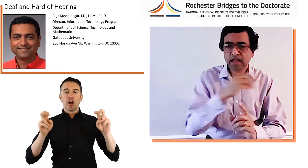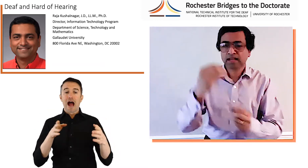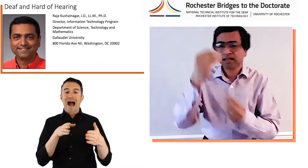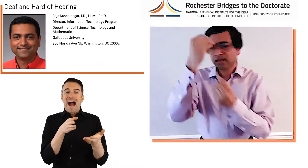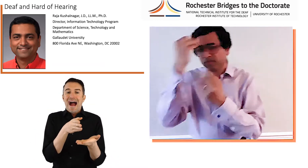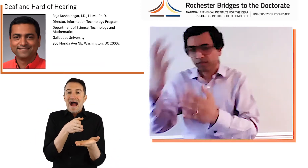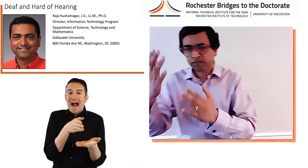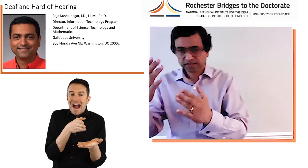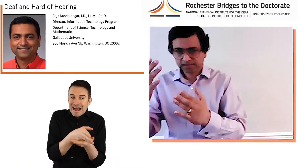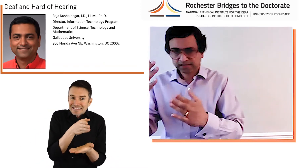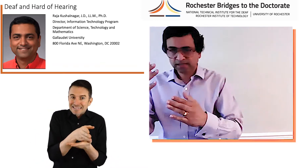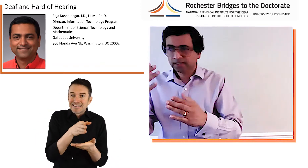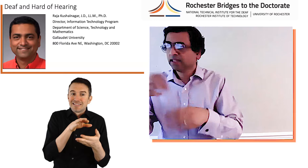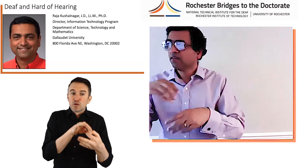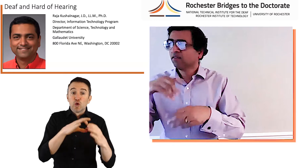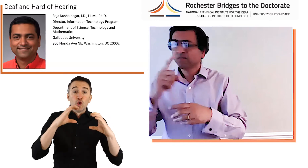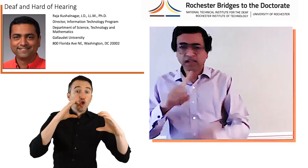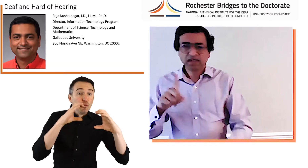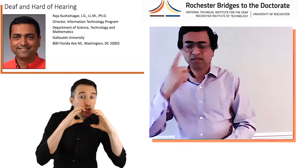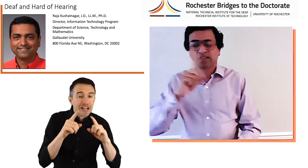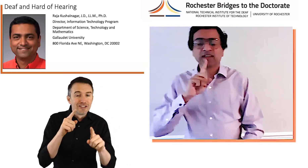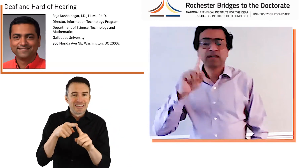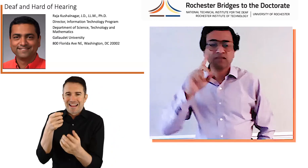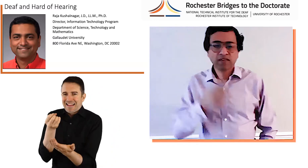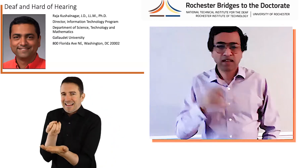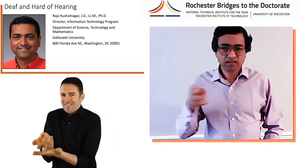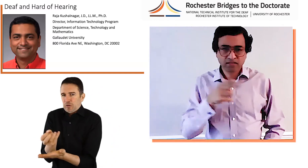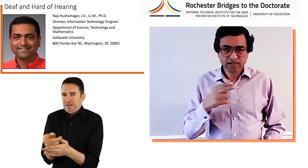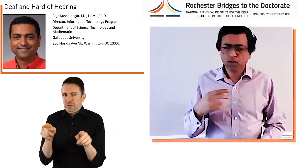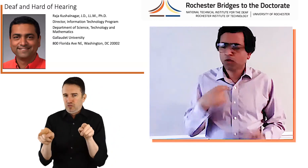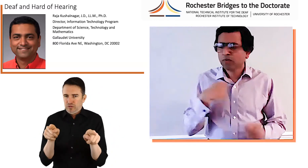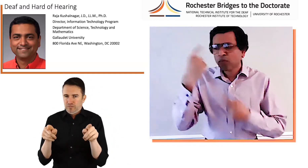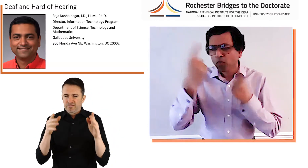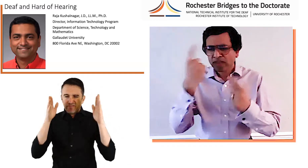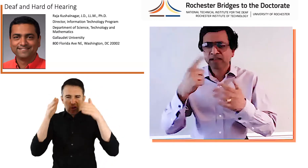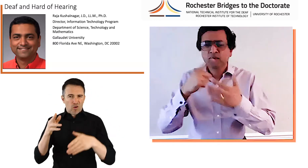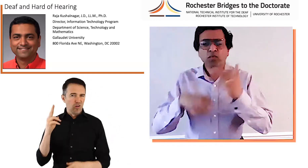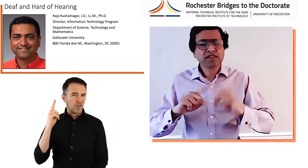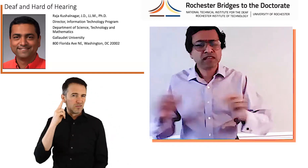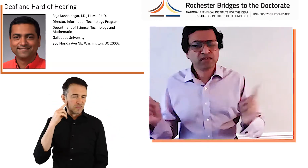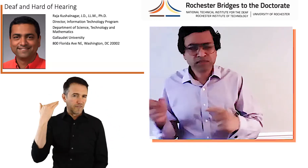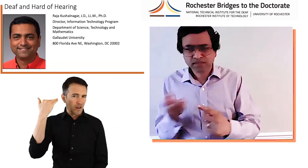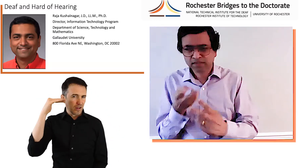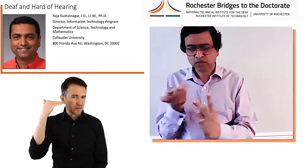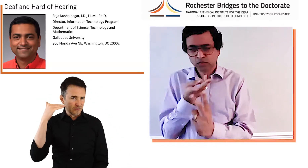and the access to communication and information in general for deaf and hard-of-hearing people.